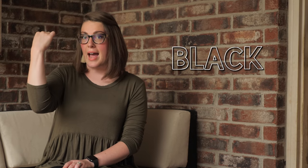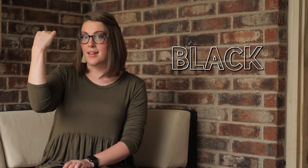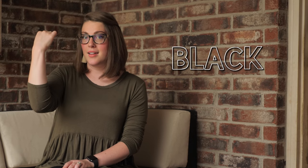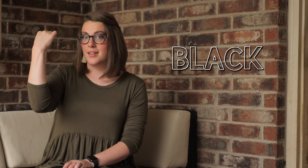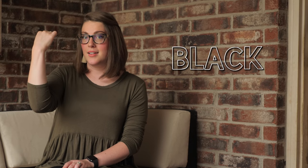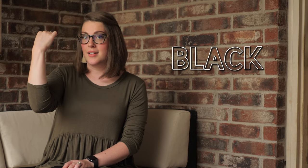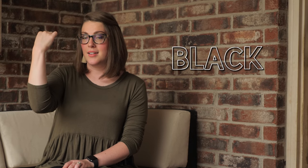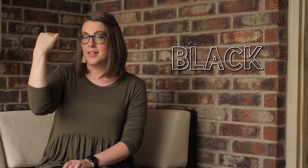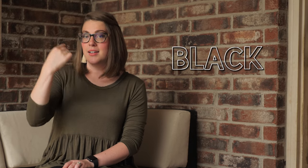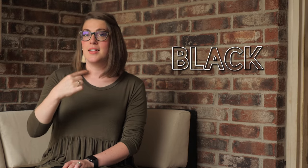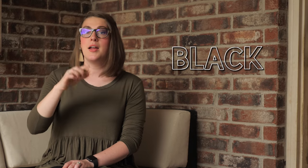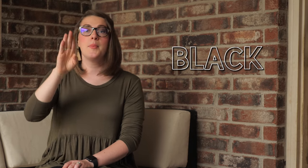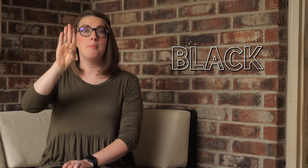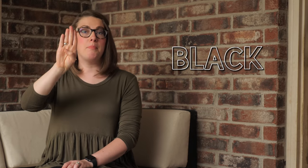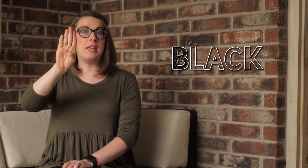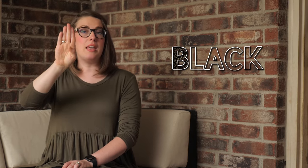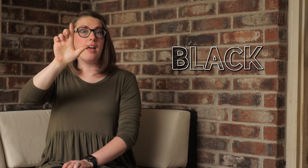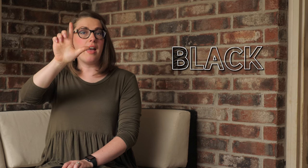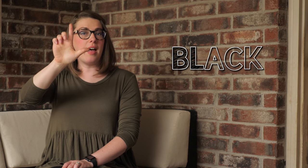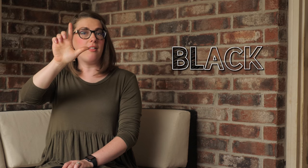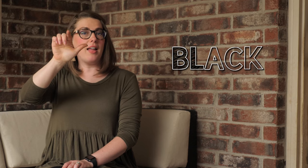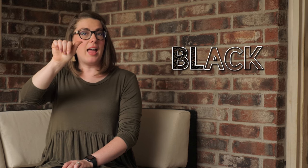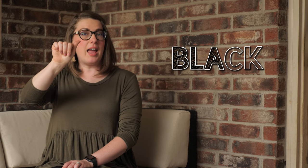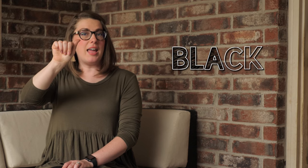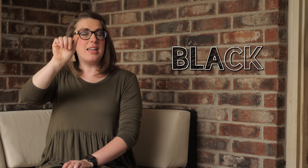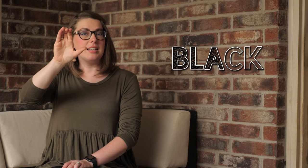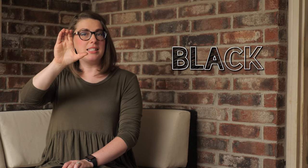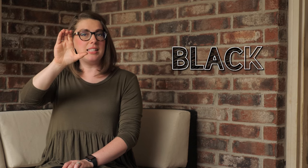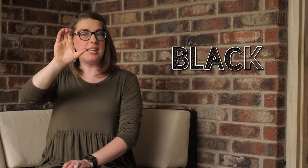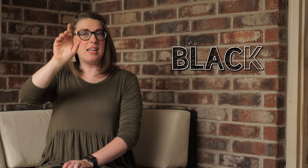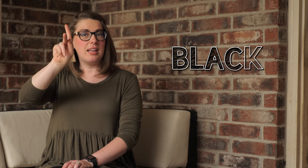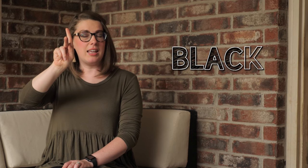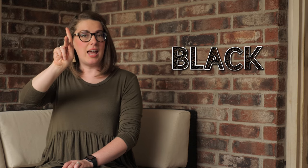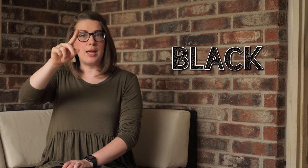Black B L A C K